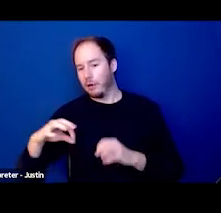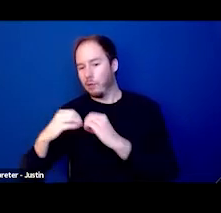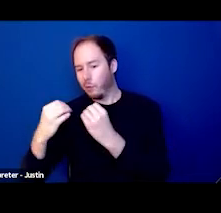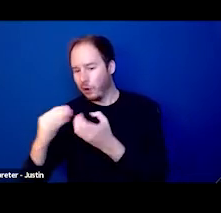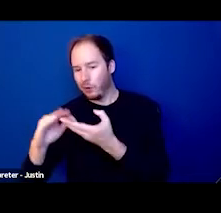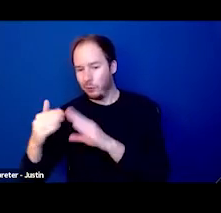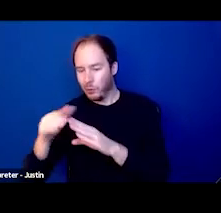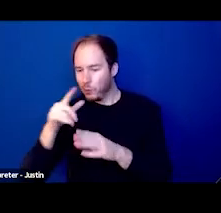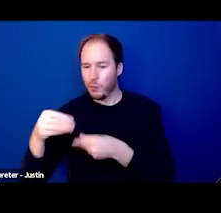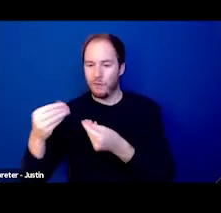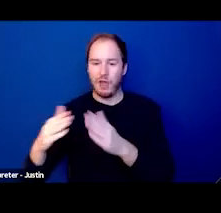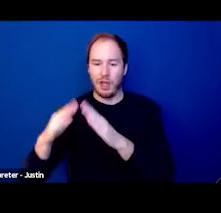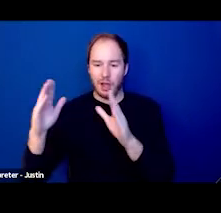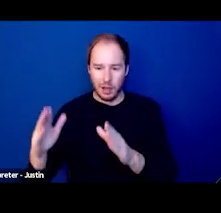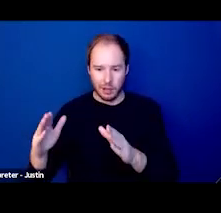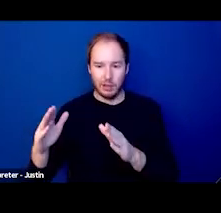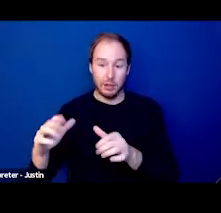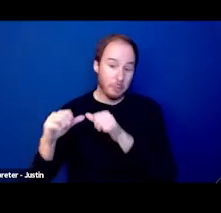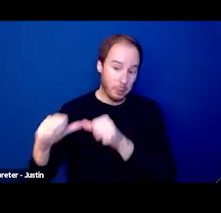who provide housing, permanent supportive housing.